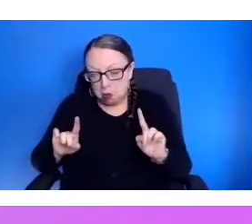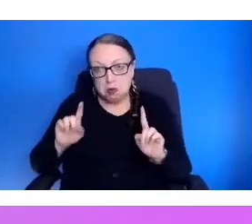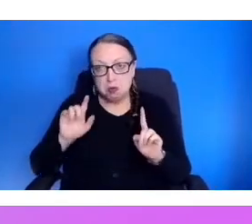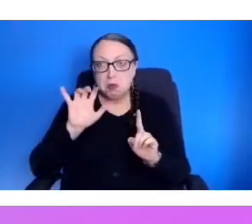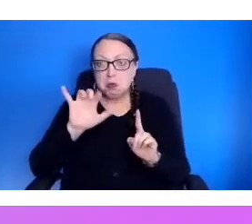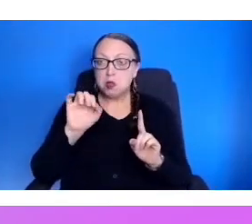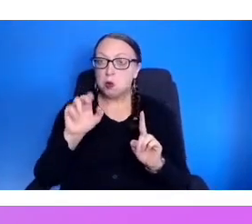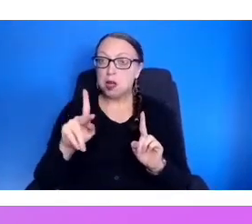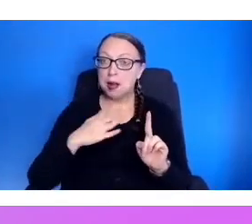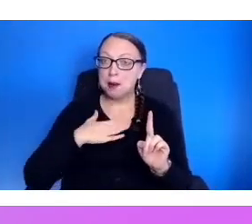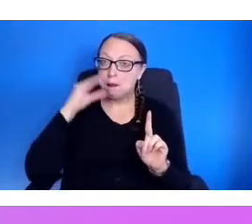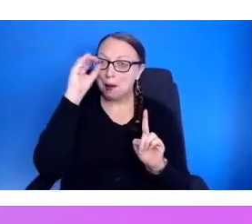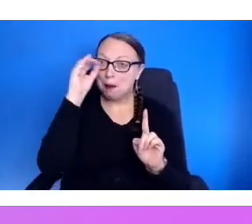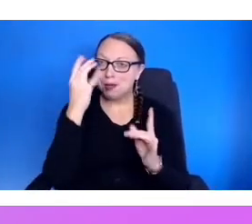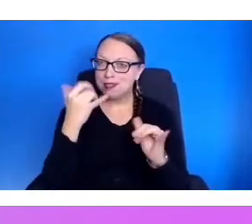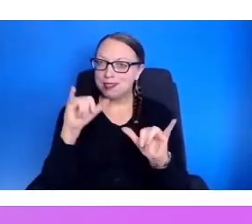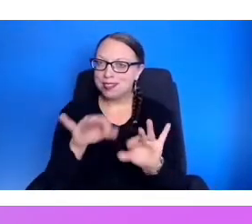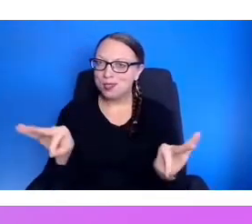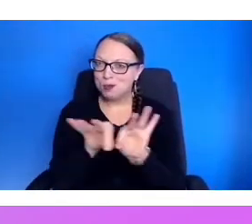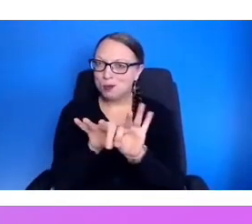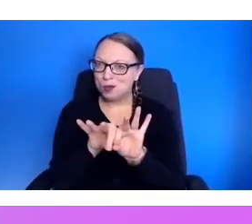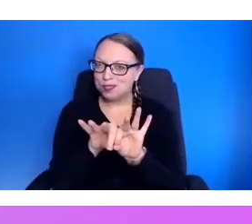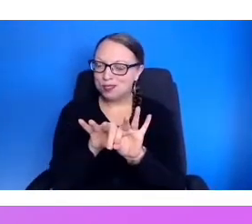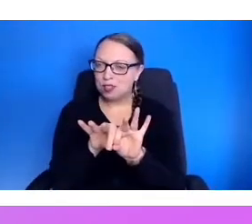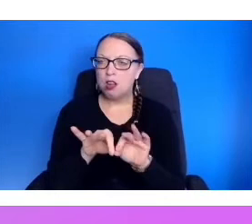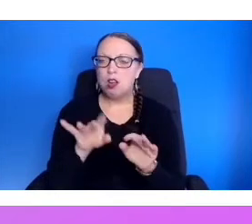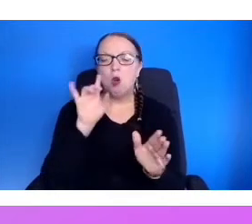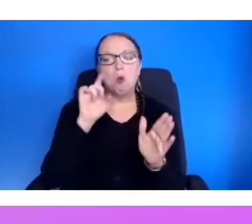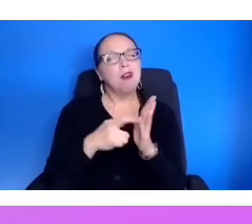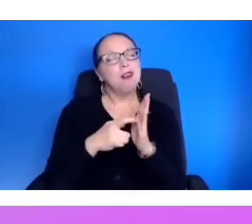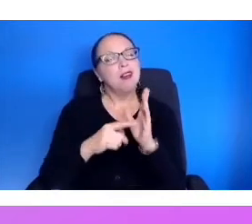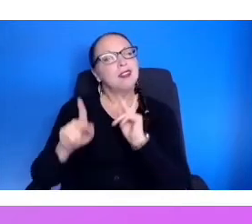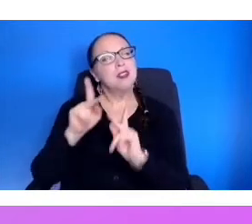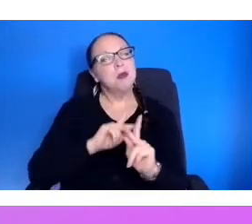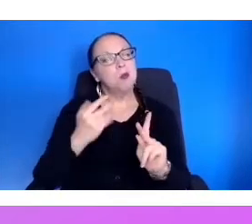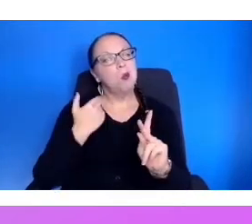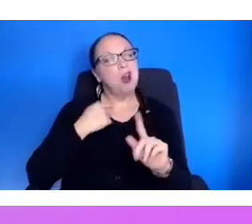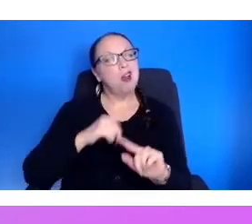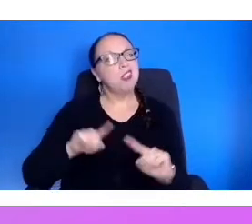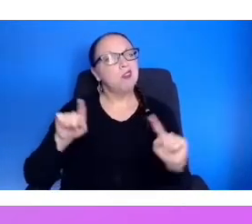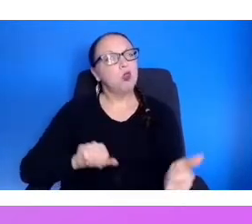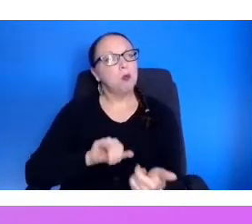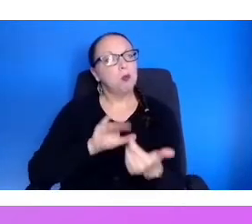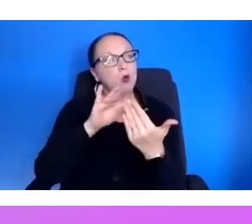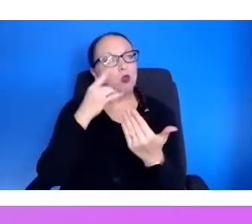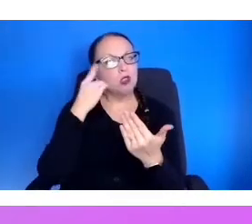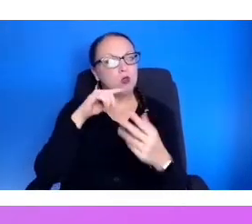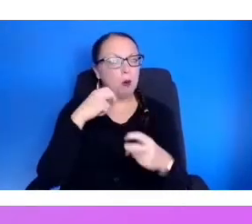Recognize that different people have different approaches to problem solving, right? Never take anything for granted